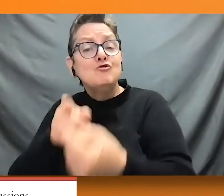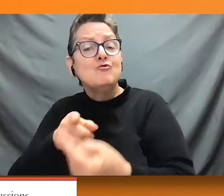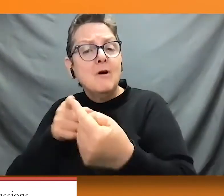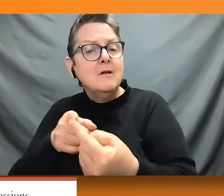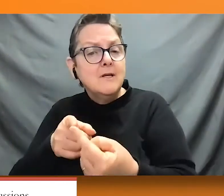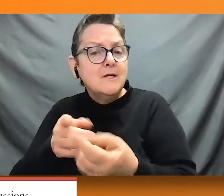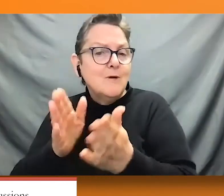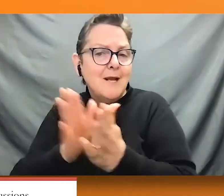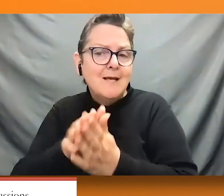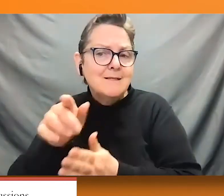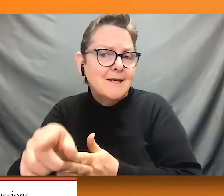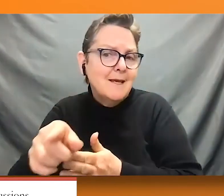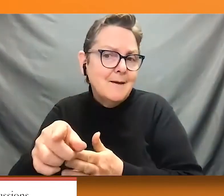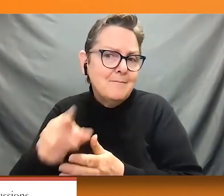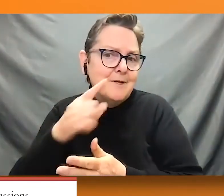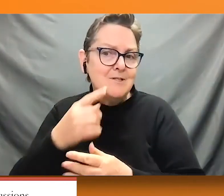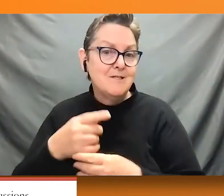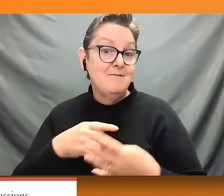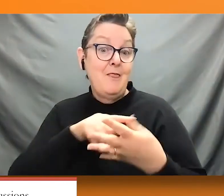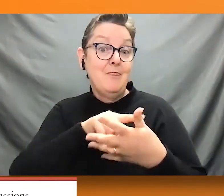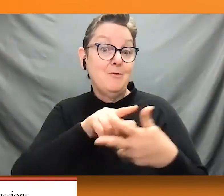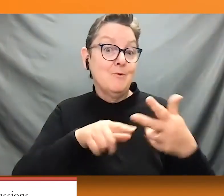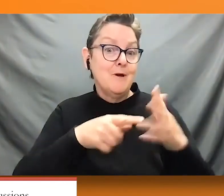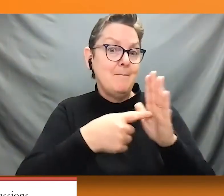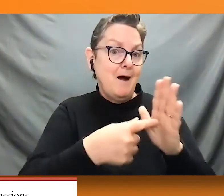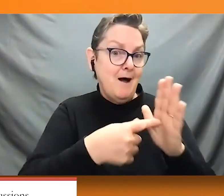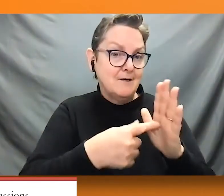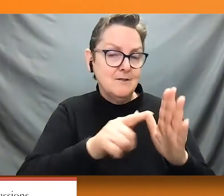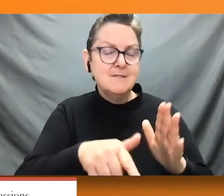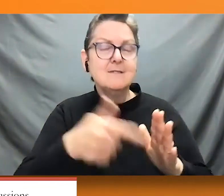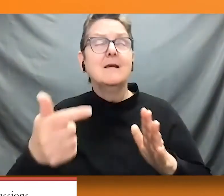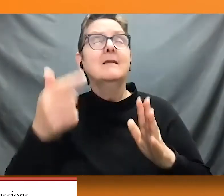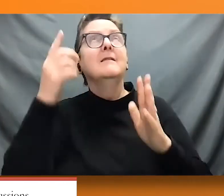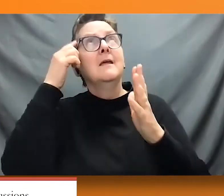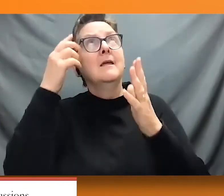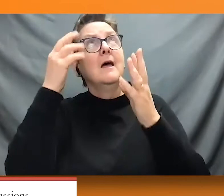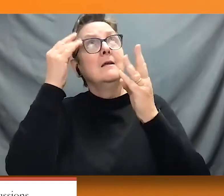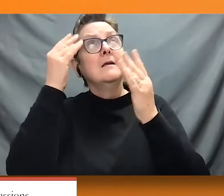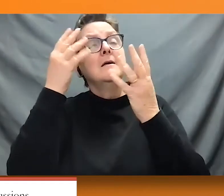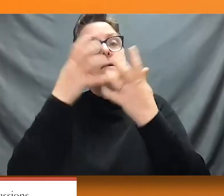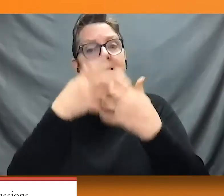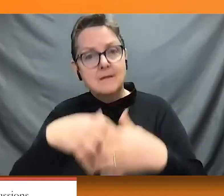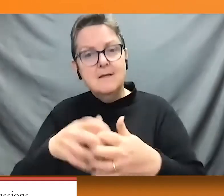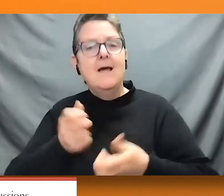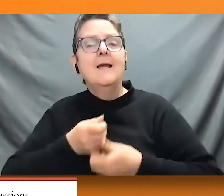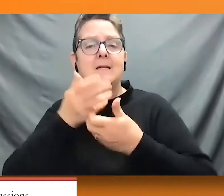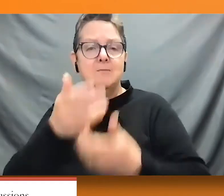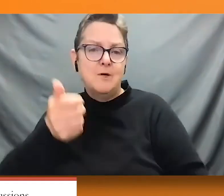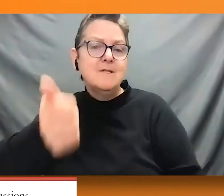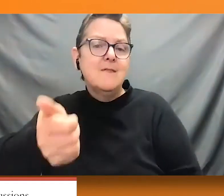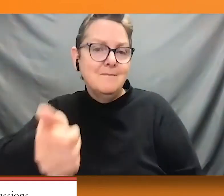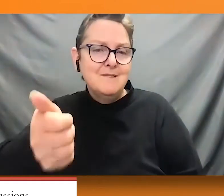because now they've had 3 models before they were asked to do something. And then you can go on to the next, you know, diurnal.